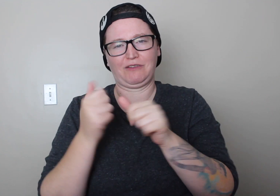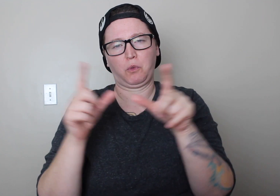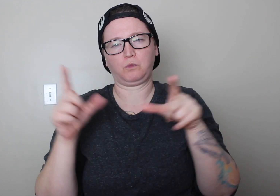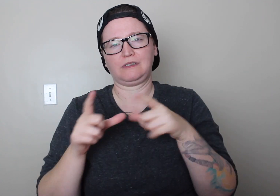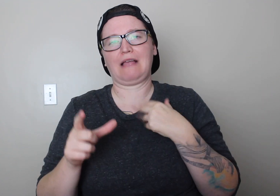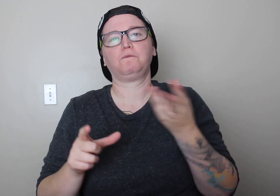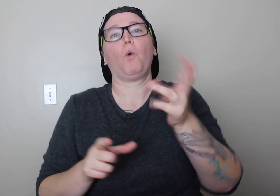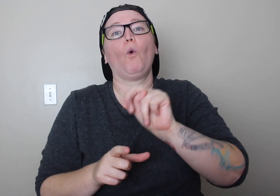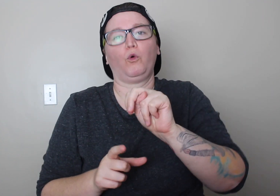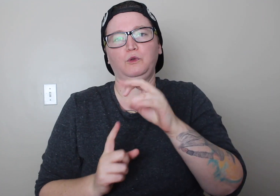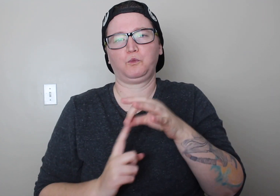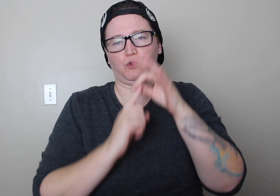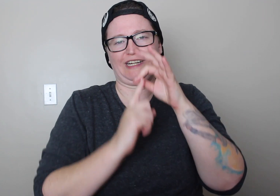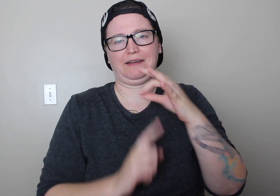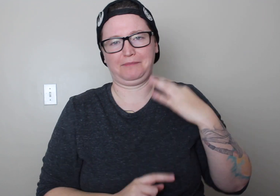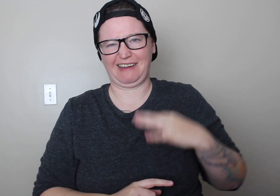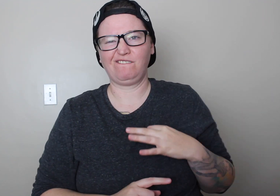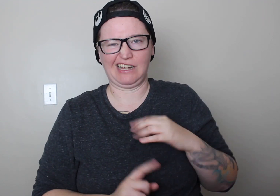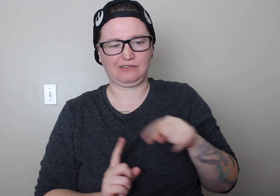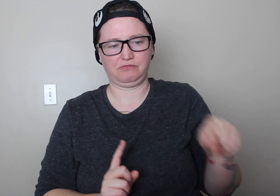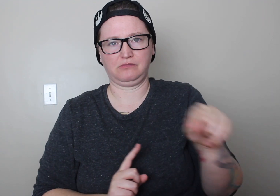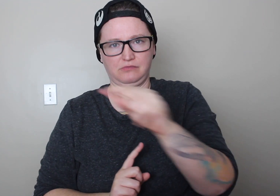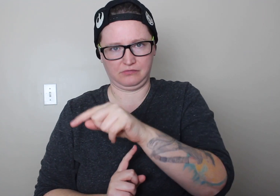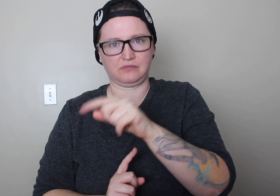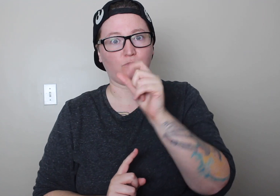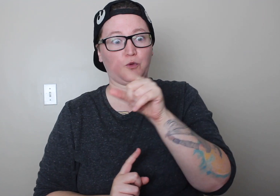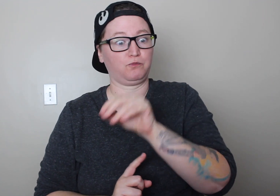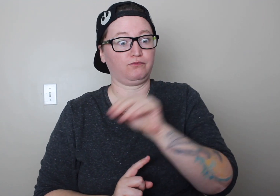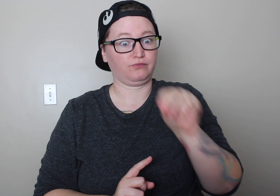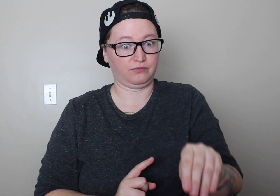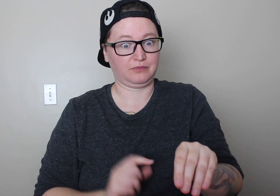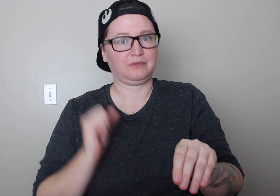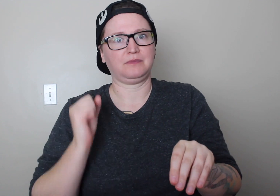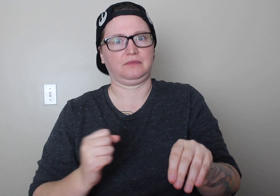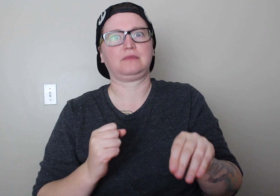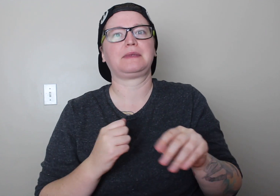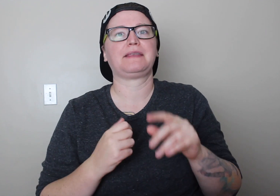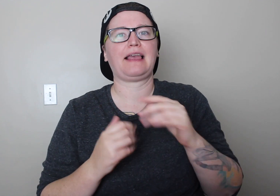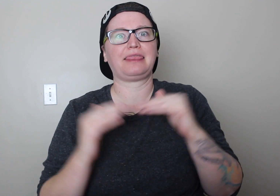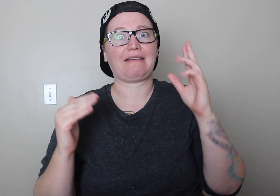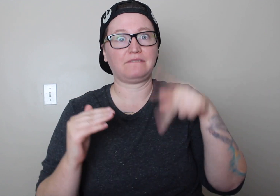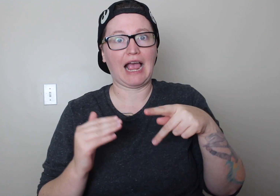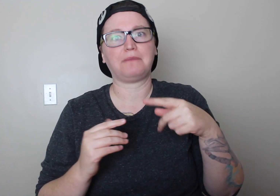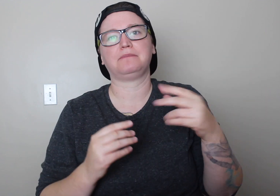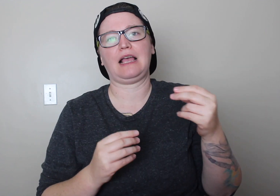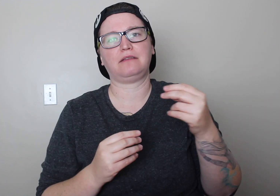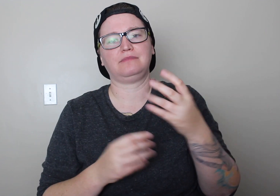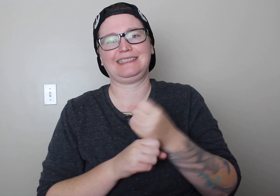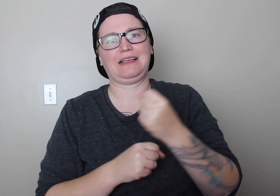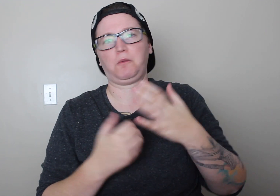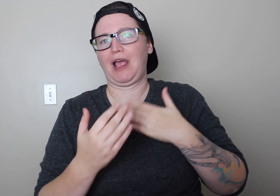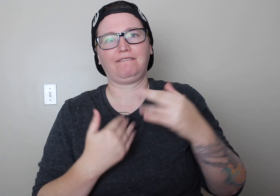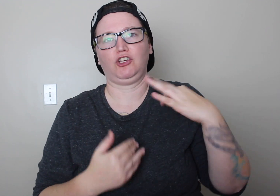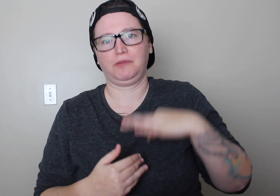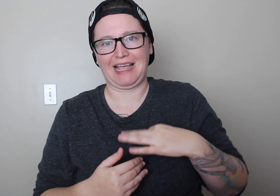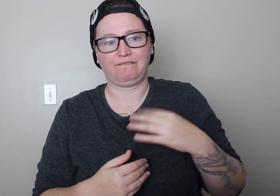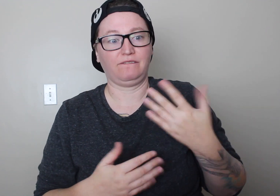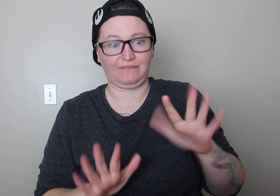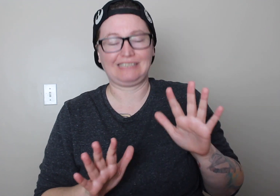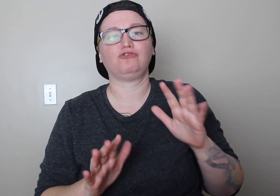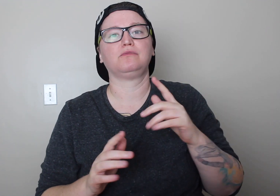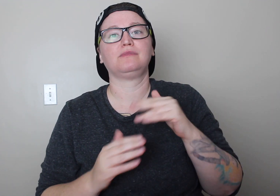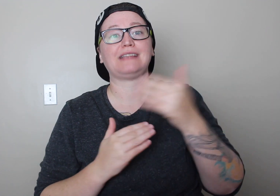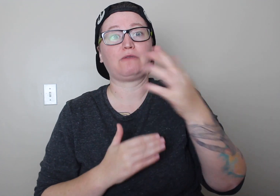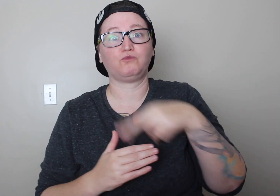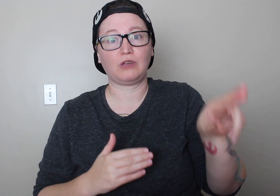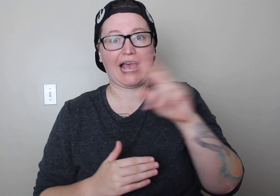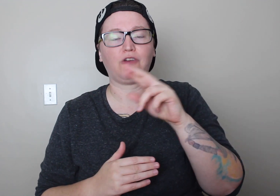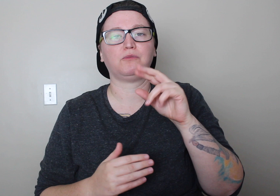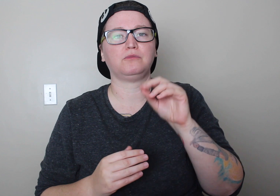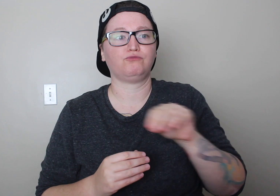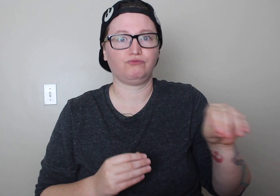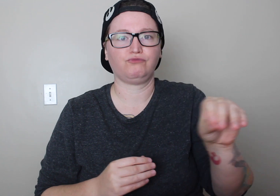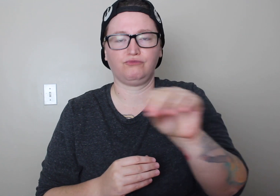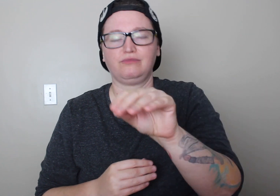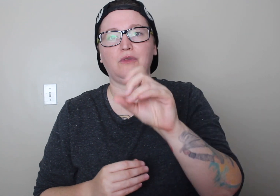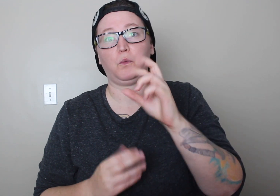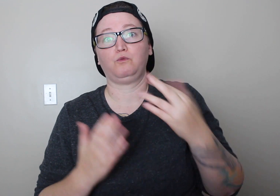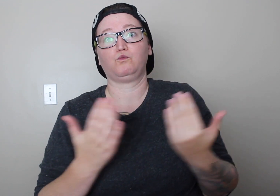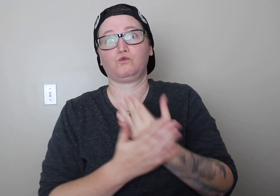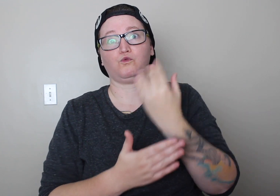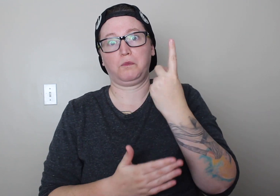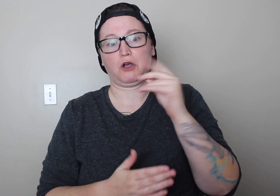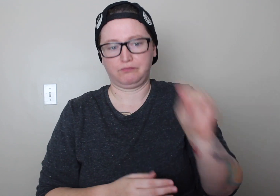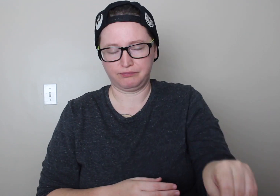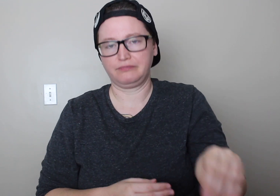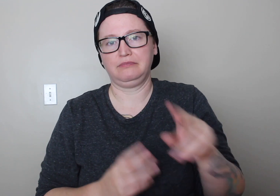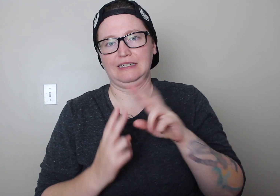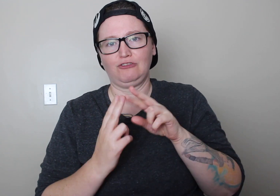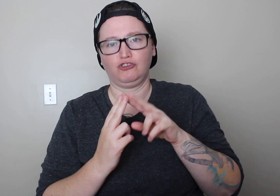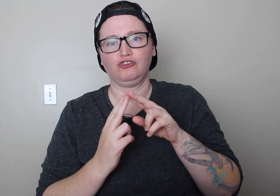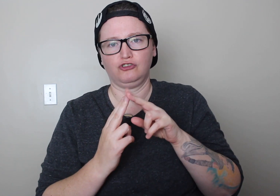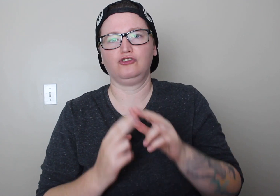Each location has unique benefits and you move a worker to level up and reap the benefits, then you can move again or put in new worker next round.